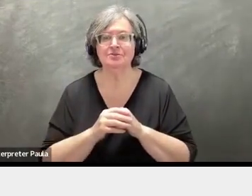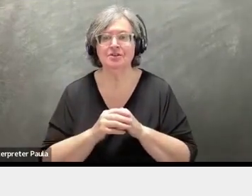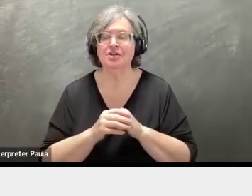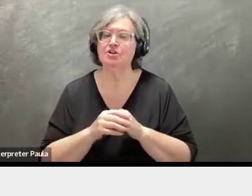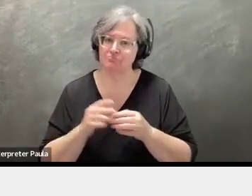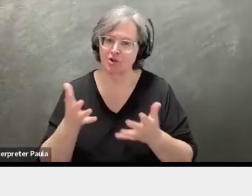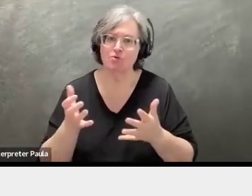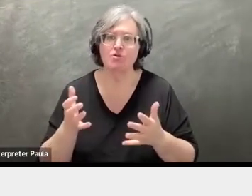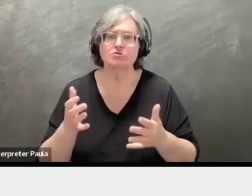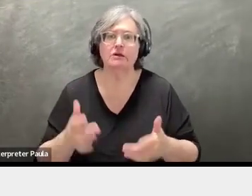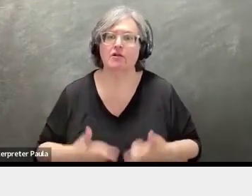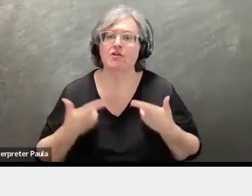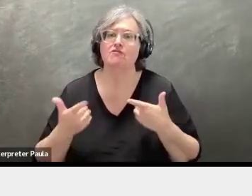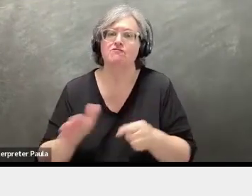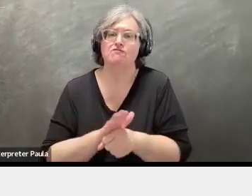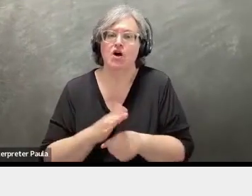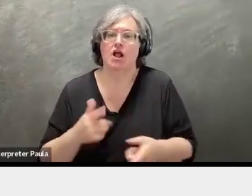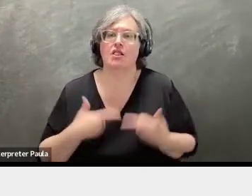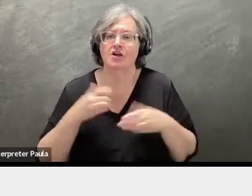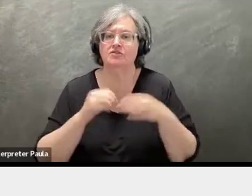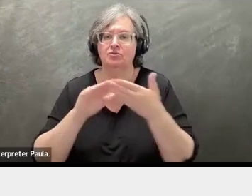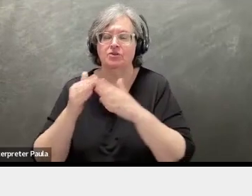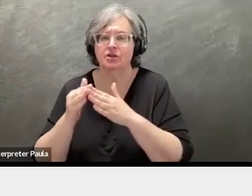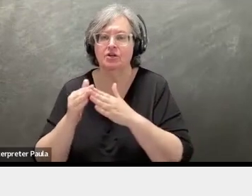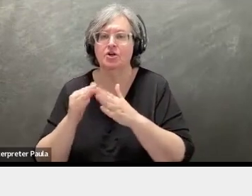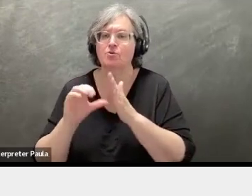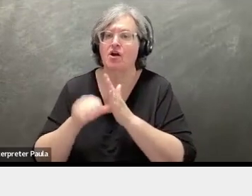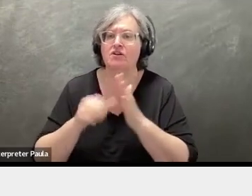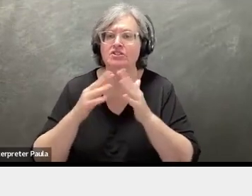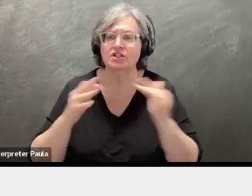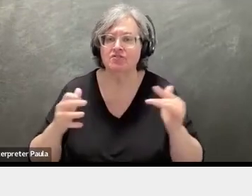in the community, with emphasis on diversity inclusion and